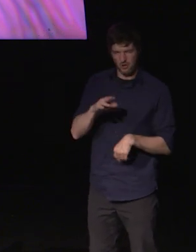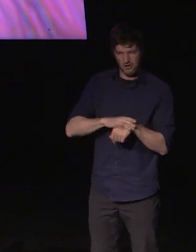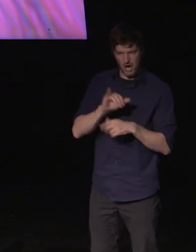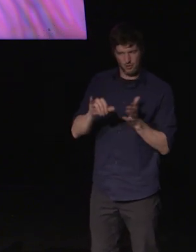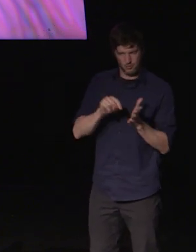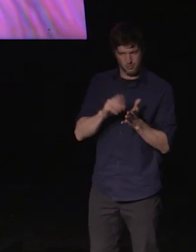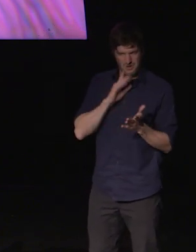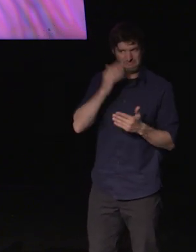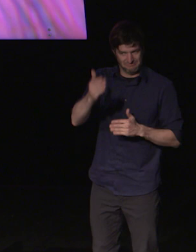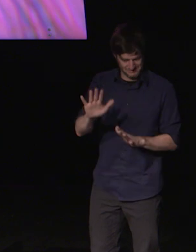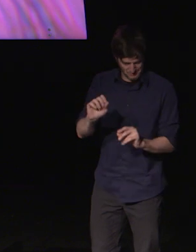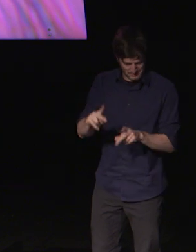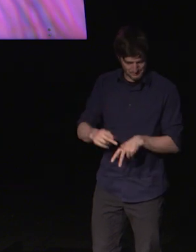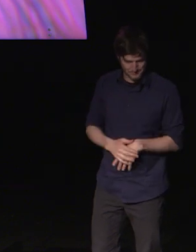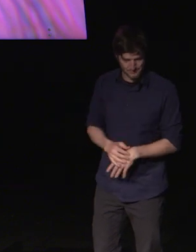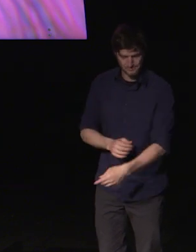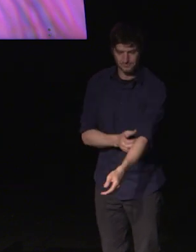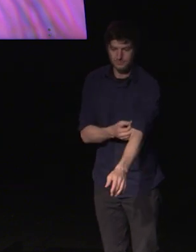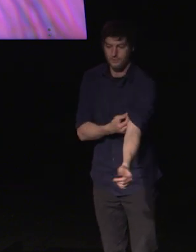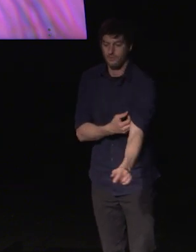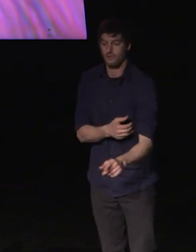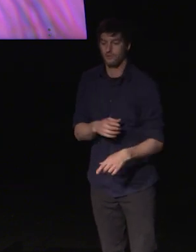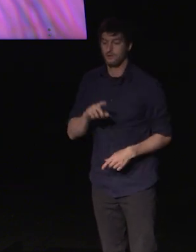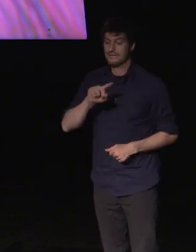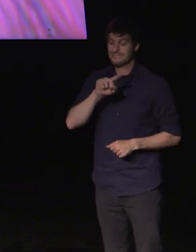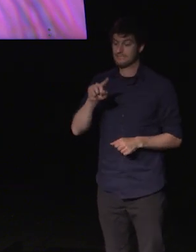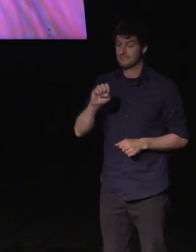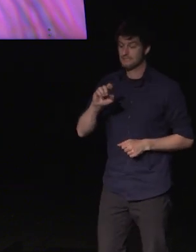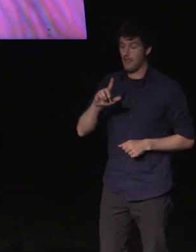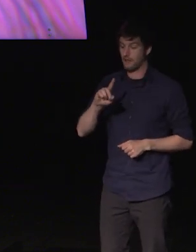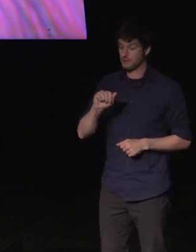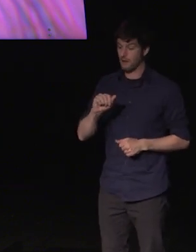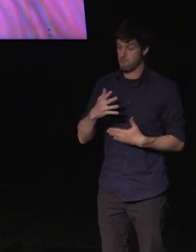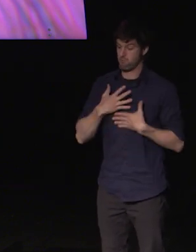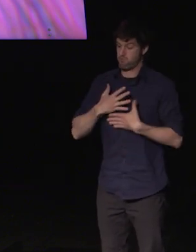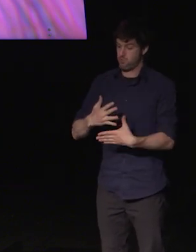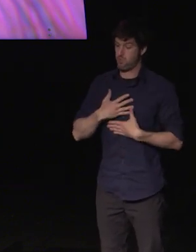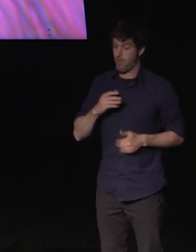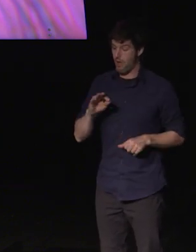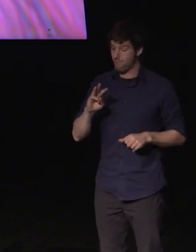So... But with Breath of the Wild it kind of opened up to something that I'd never...